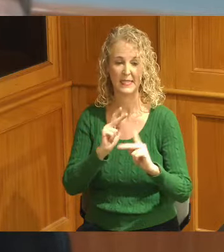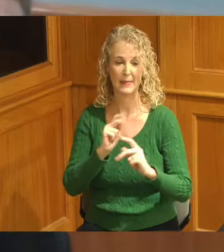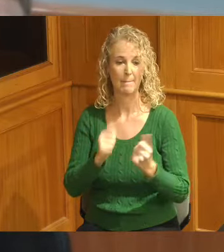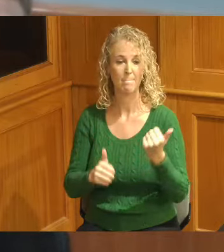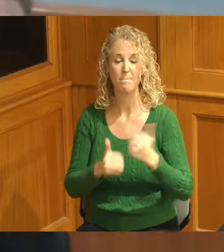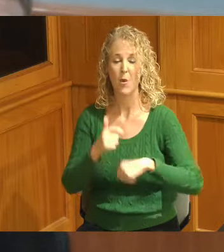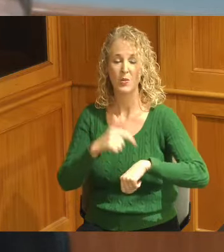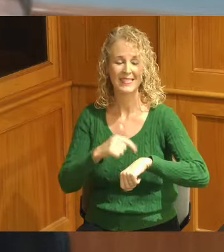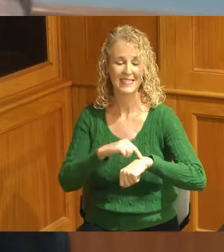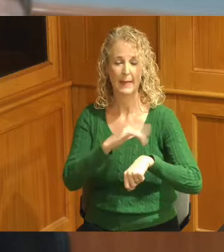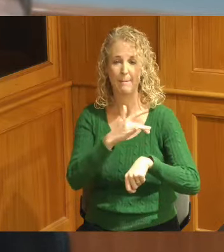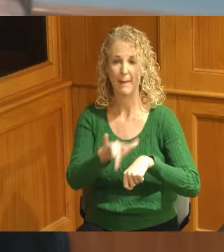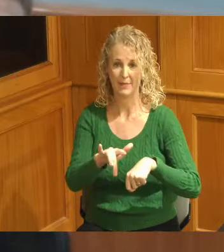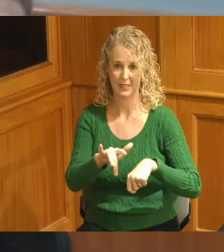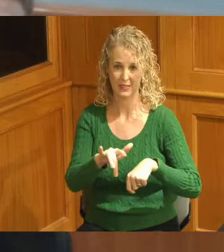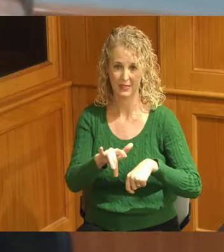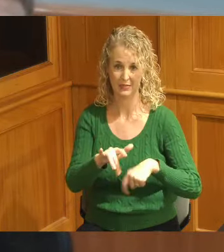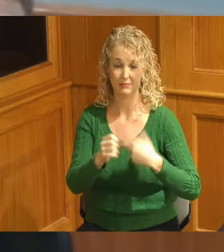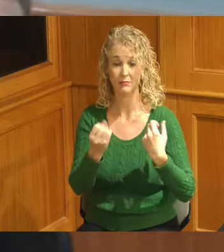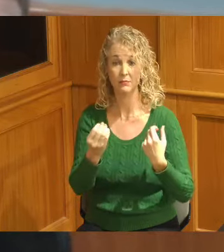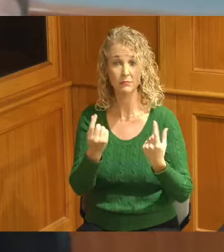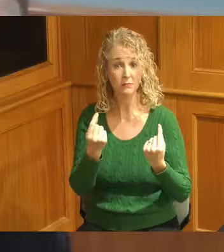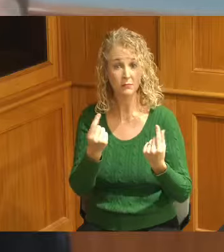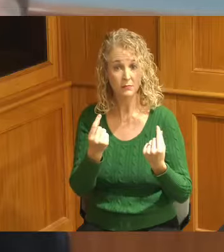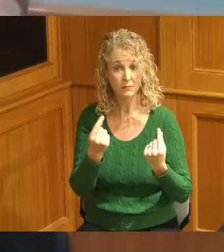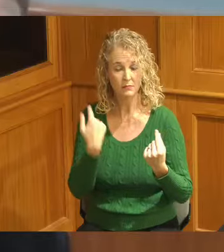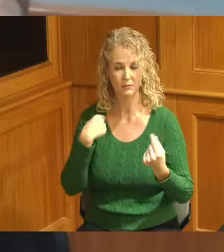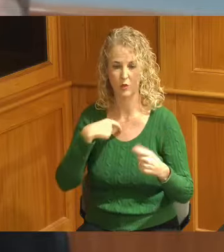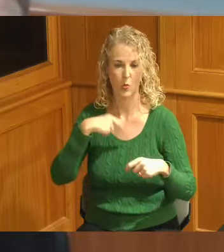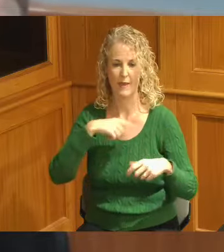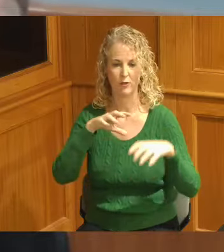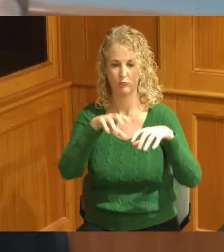resulted in a need in a partnership between the port and the city of Norwood where they